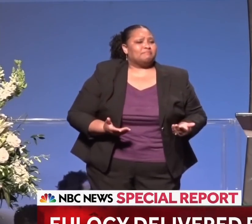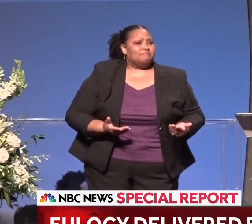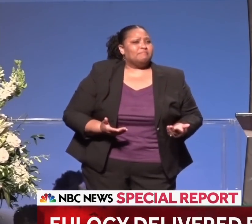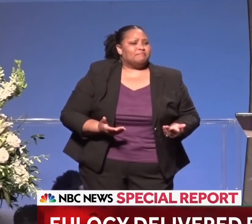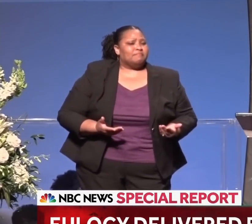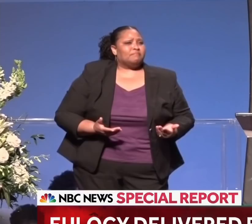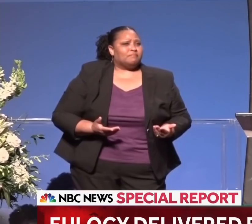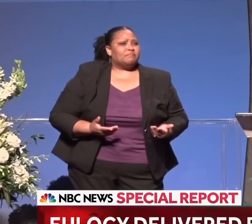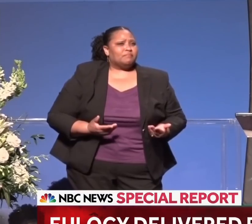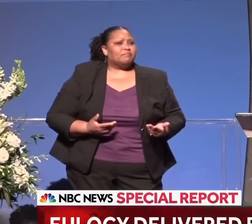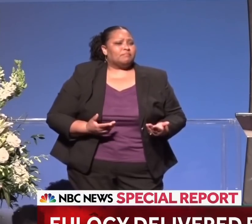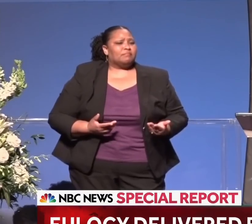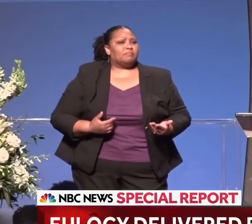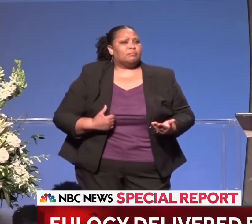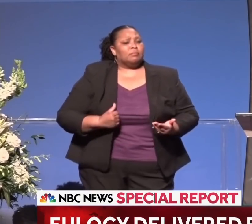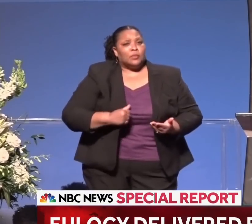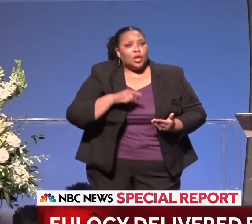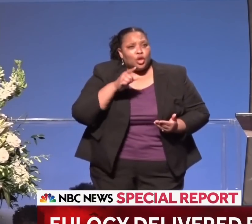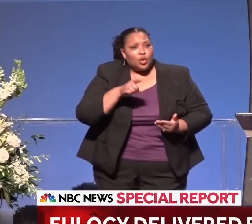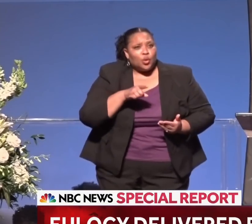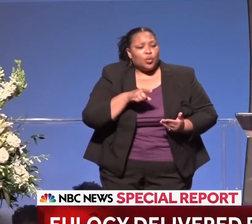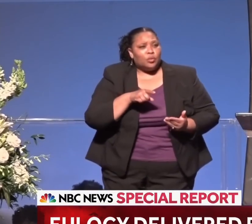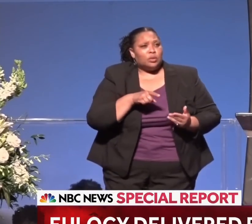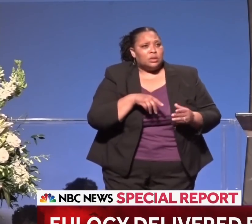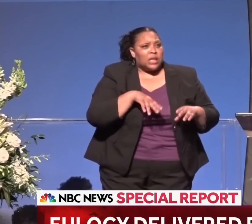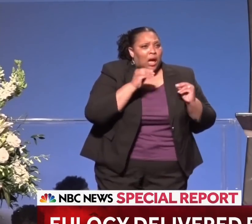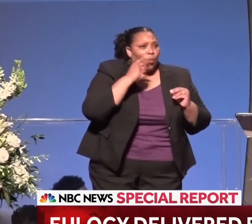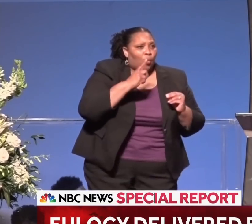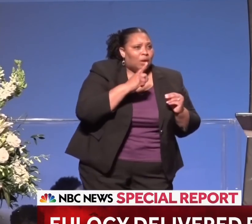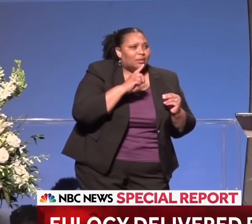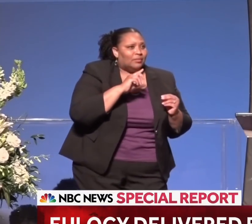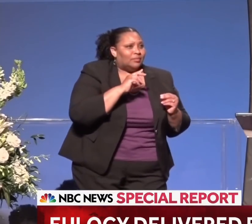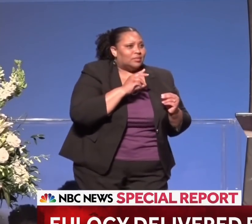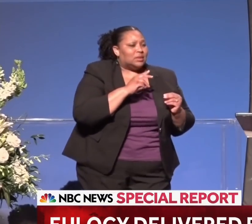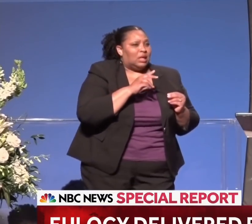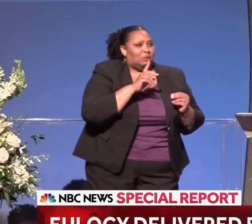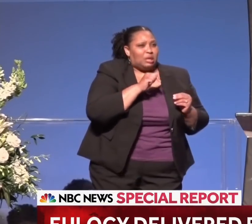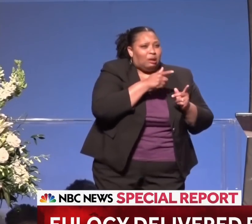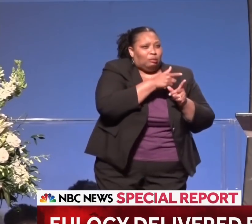CAN ACHIEVE JUSTICE. WICKEDNESS IN HIGH PLACES.